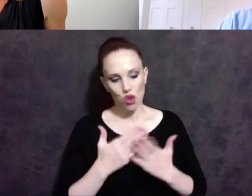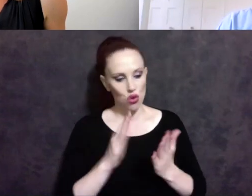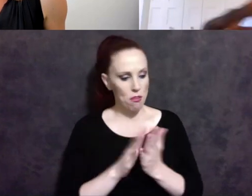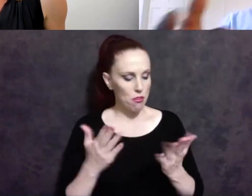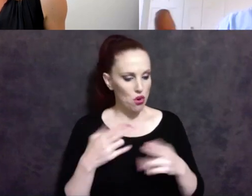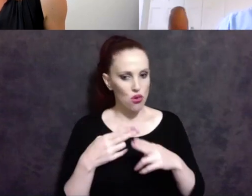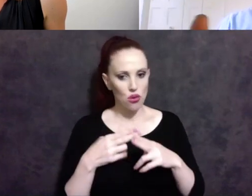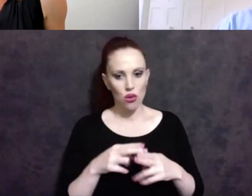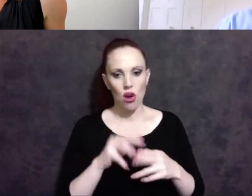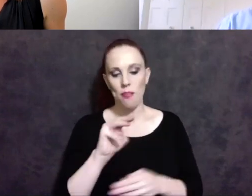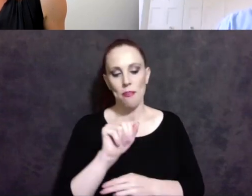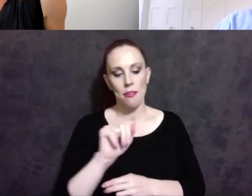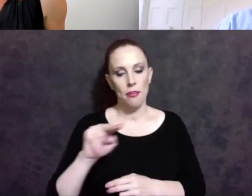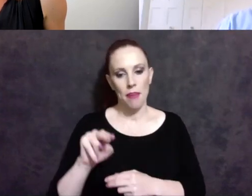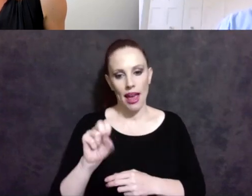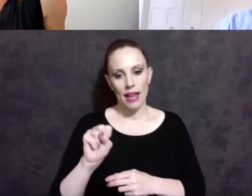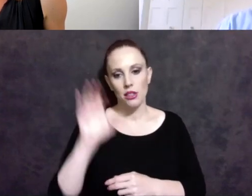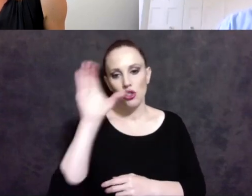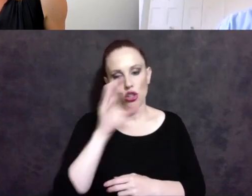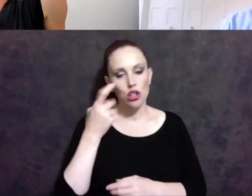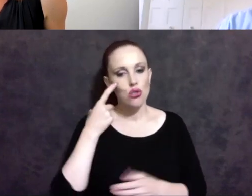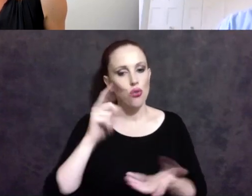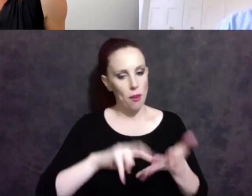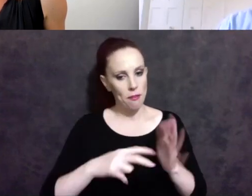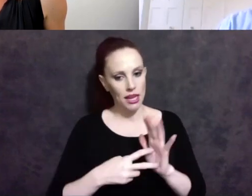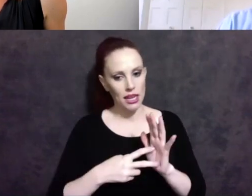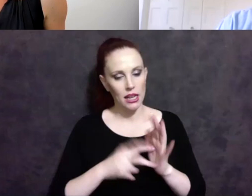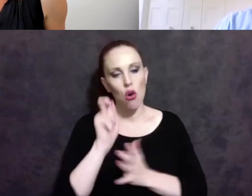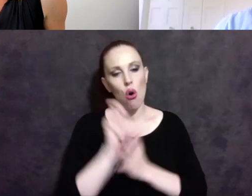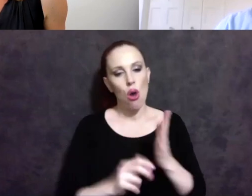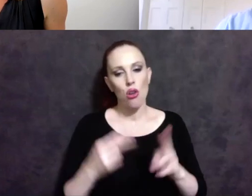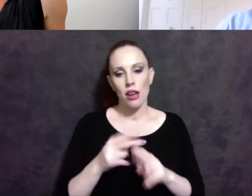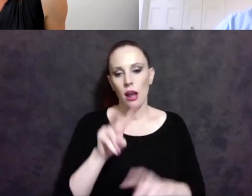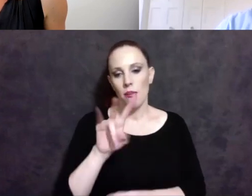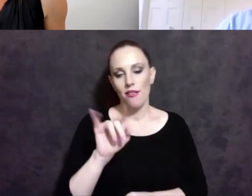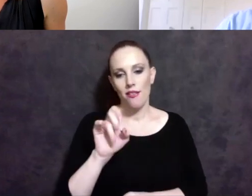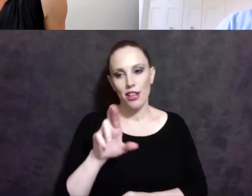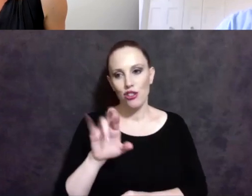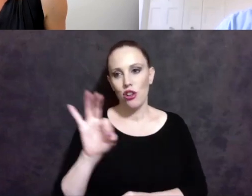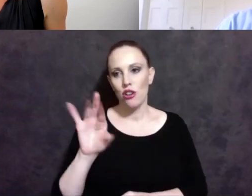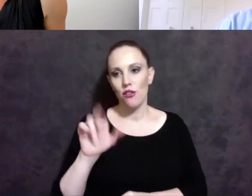for meaning written by Victor Frankl and I will try to keep it short. He is a Holocaust